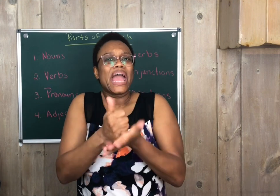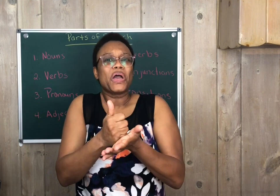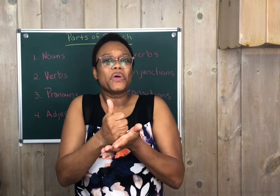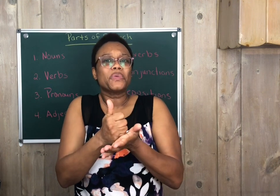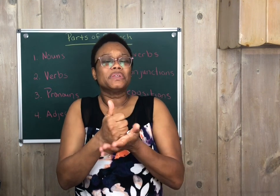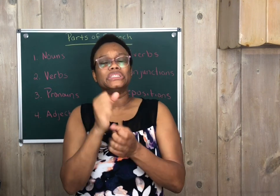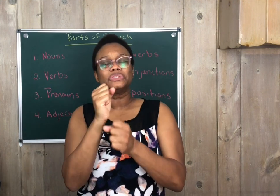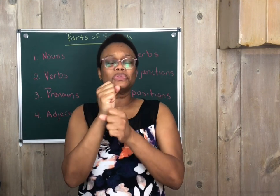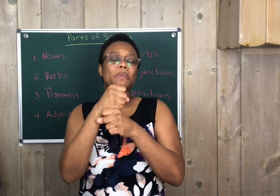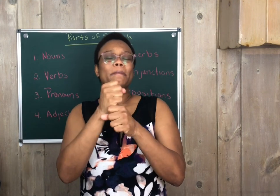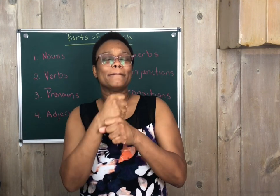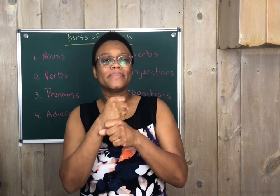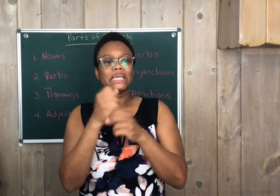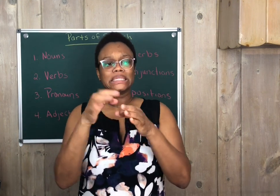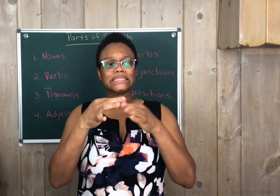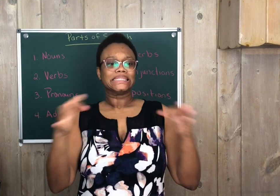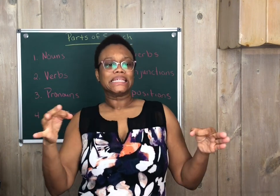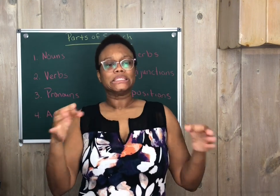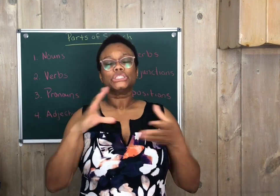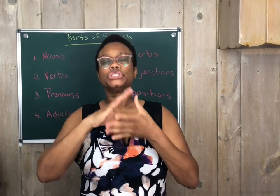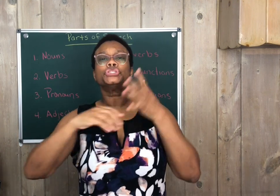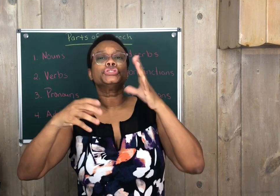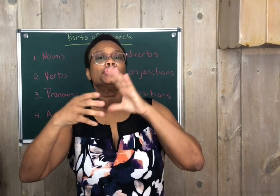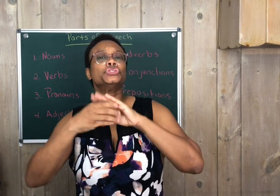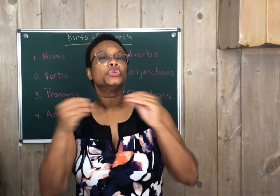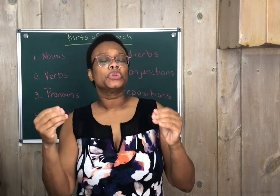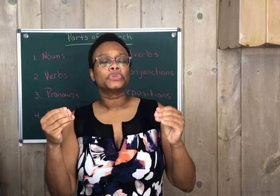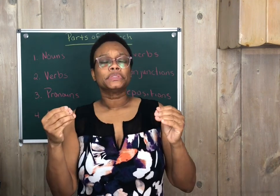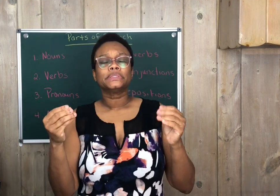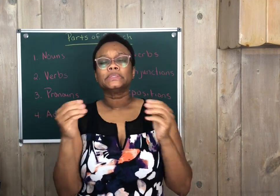Now adjectives help make sentences and stories